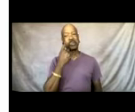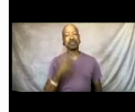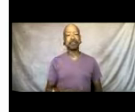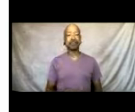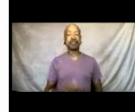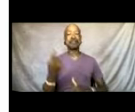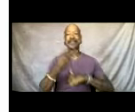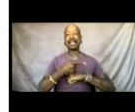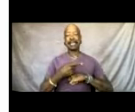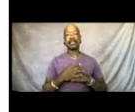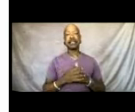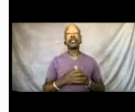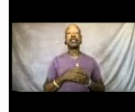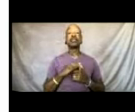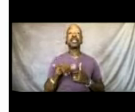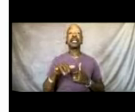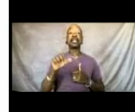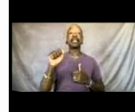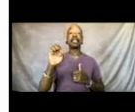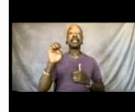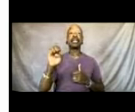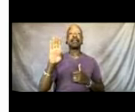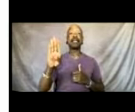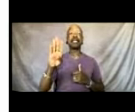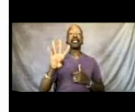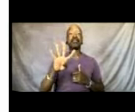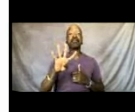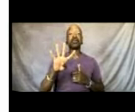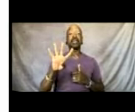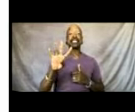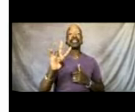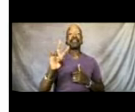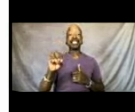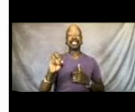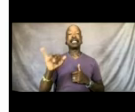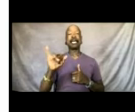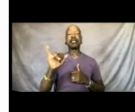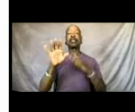A couple things that are helpful to know. The asset